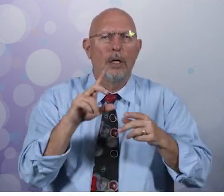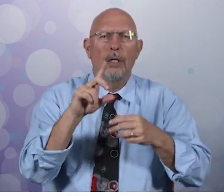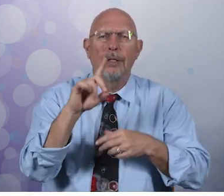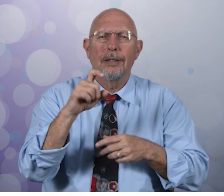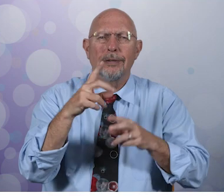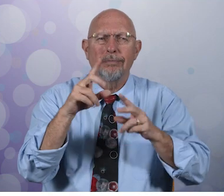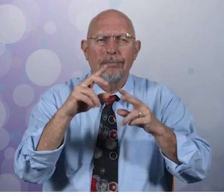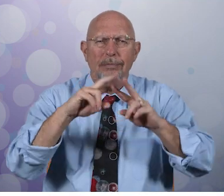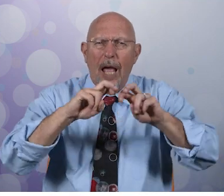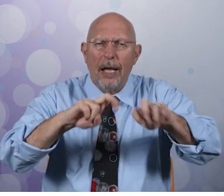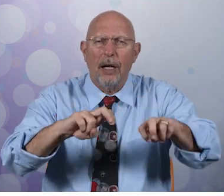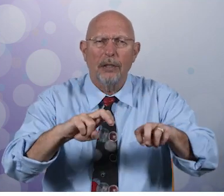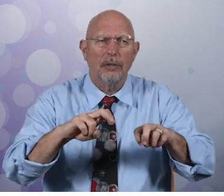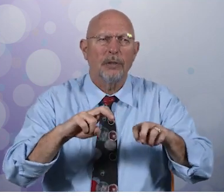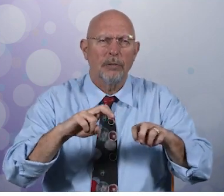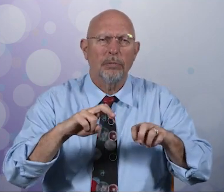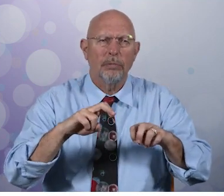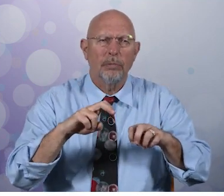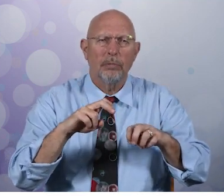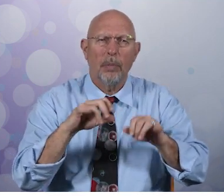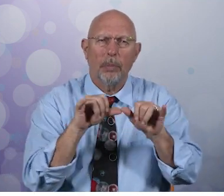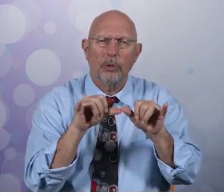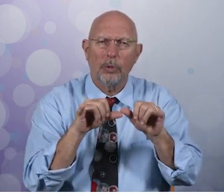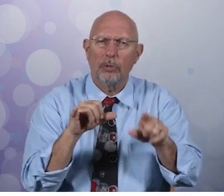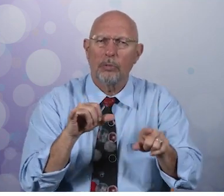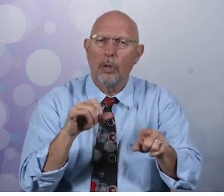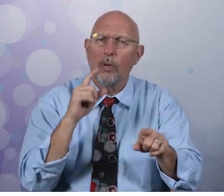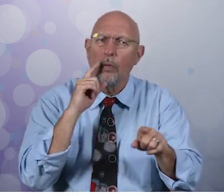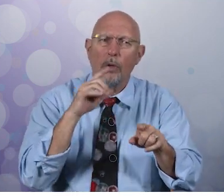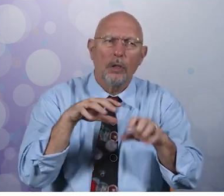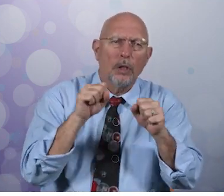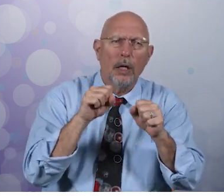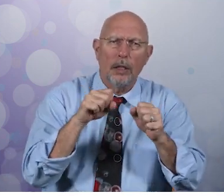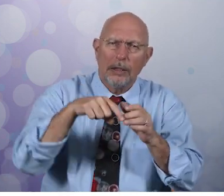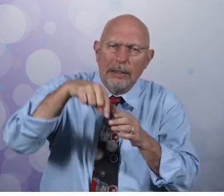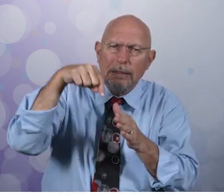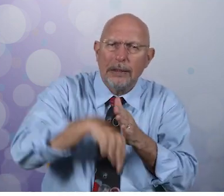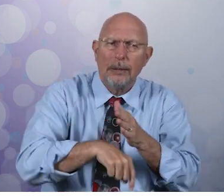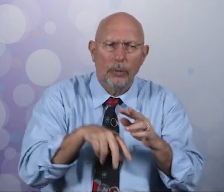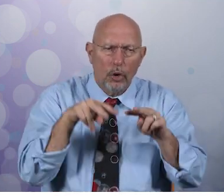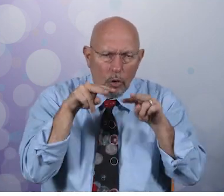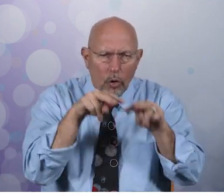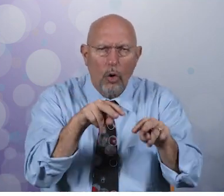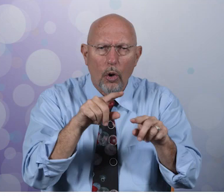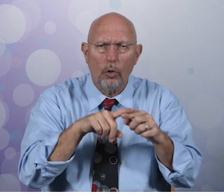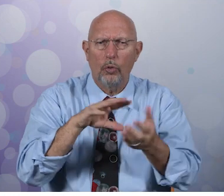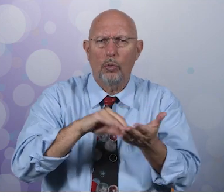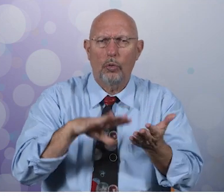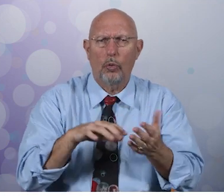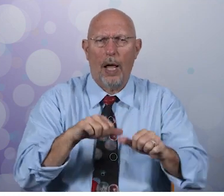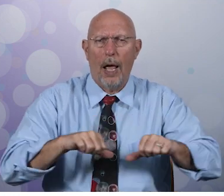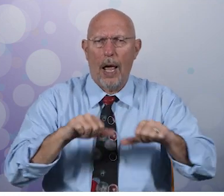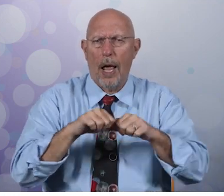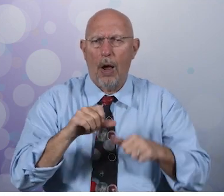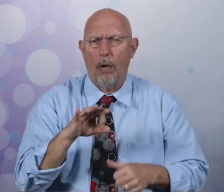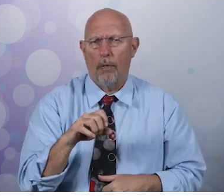have participated in, particularly taking a deep look at the student's areas of need.